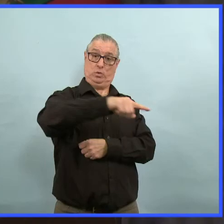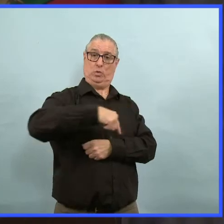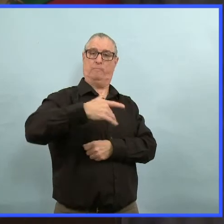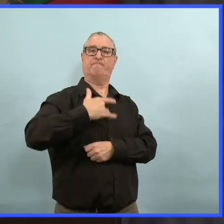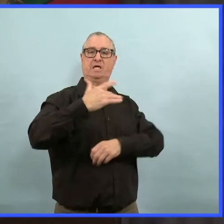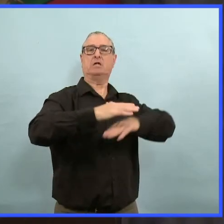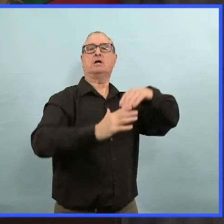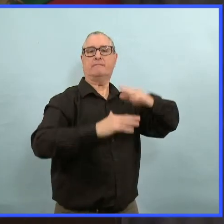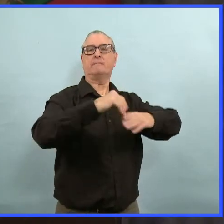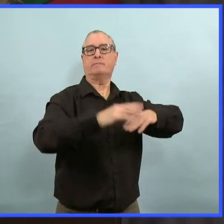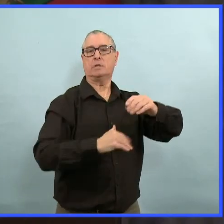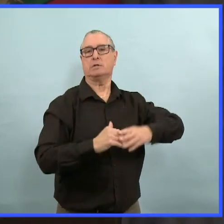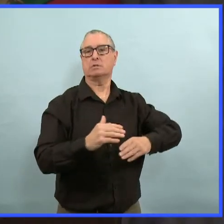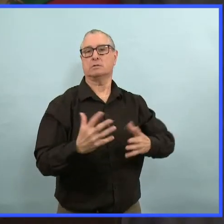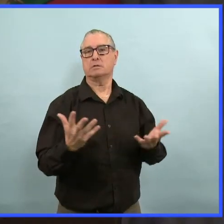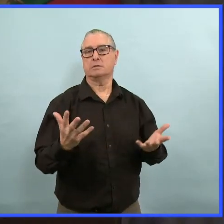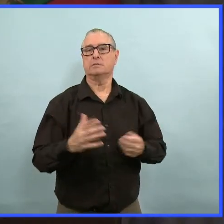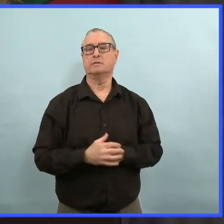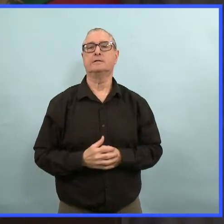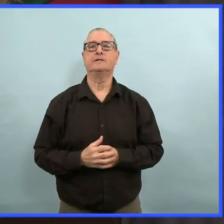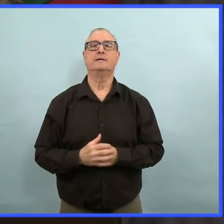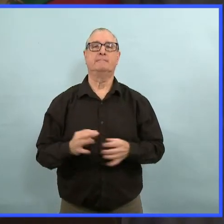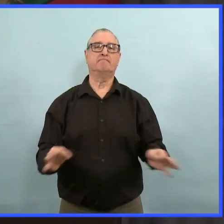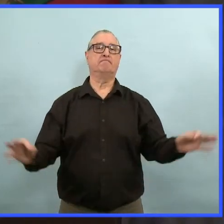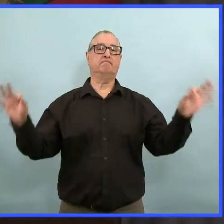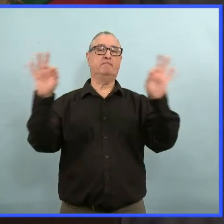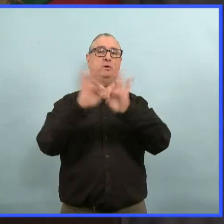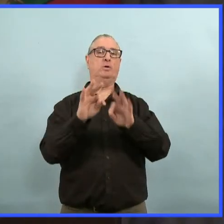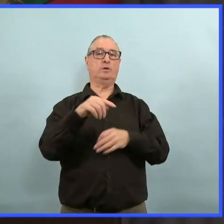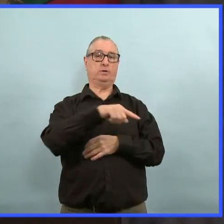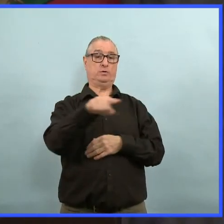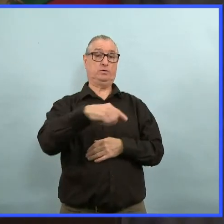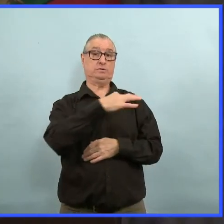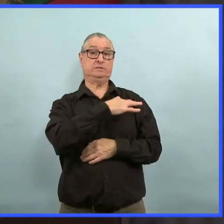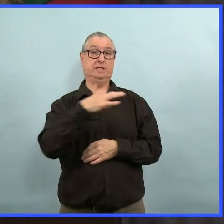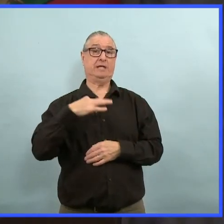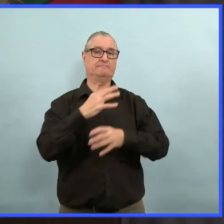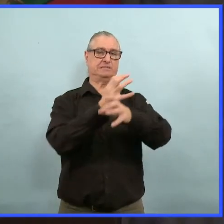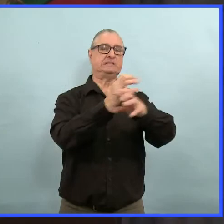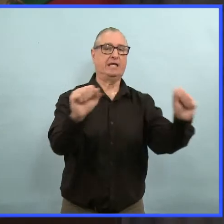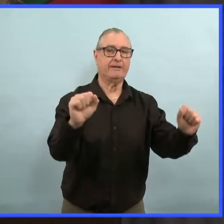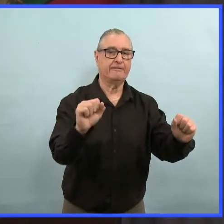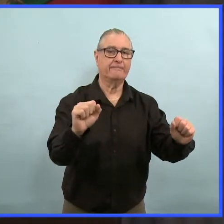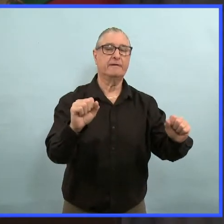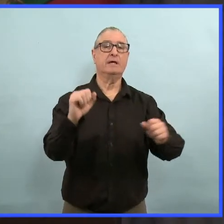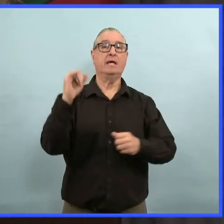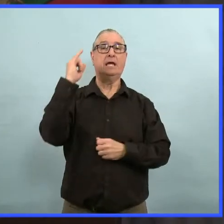and we will continue to listen and hear from the staff about what their concerns are and i